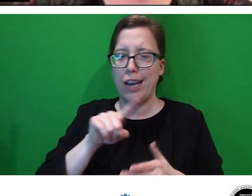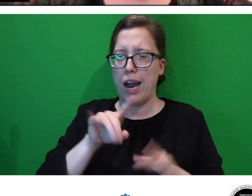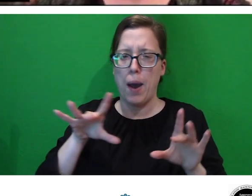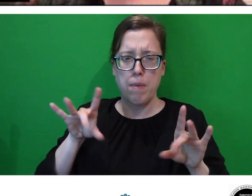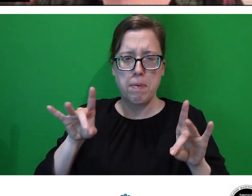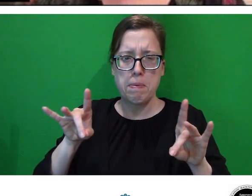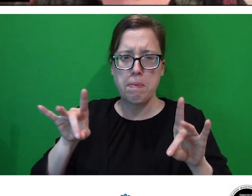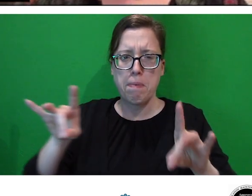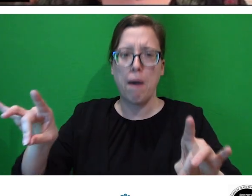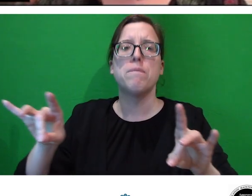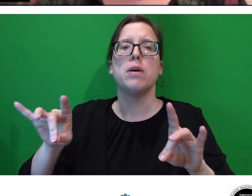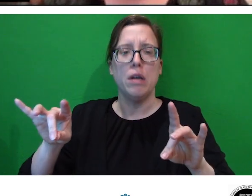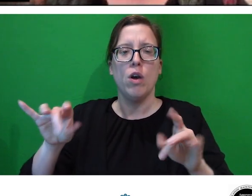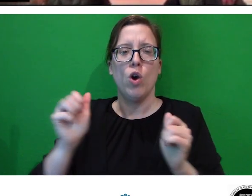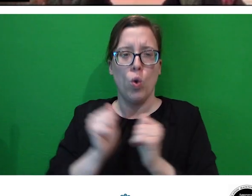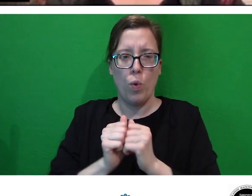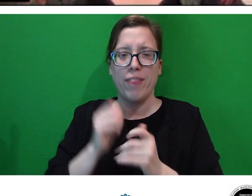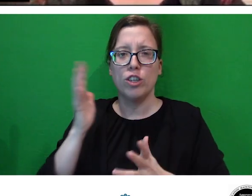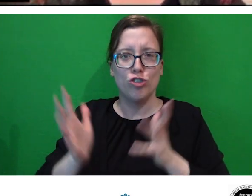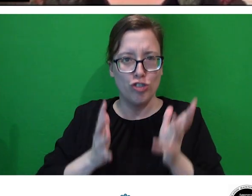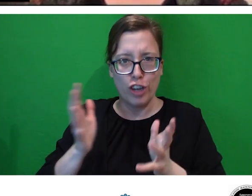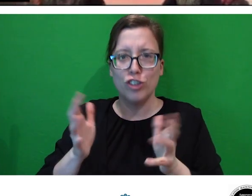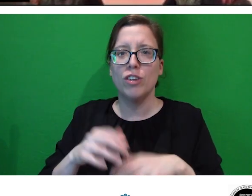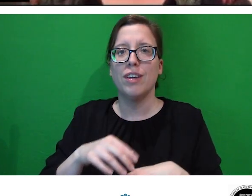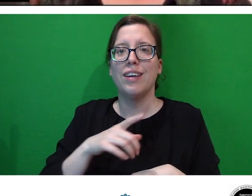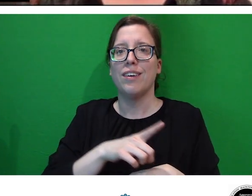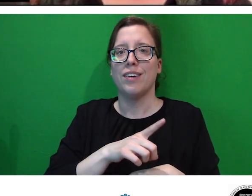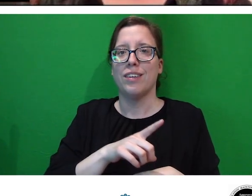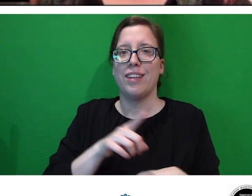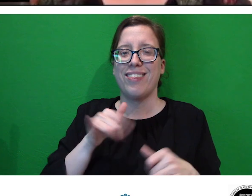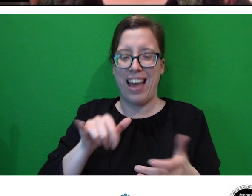was in teaching gestures. And he took off like